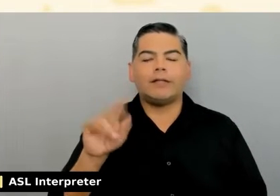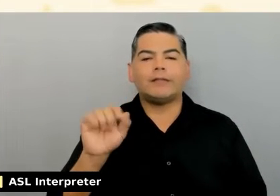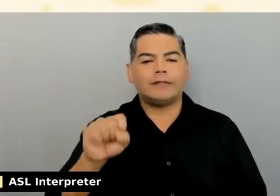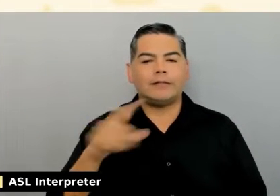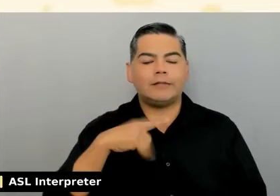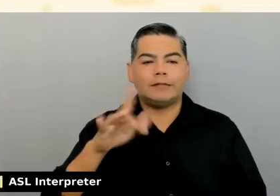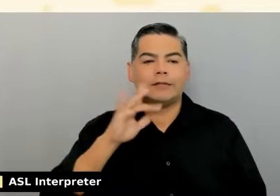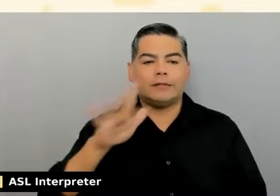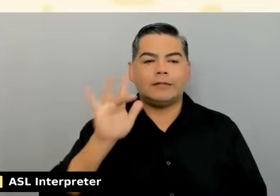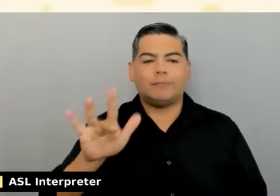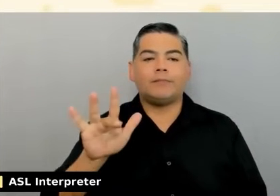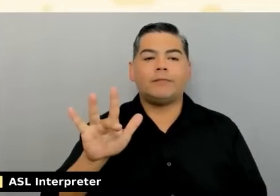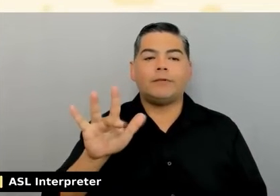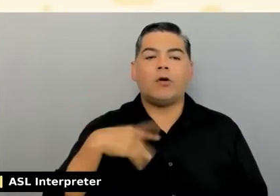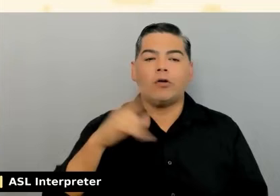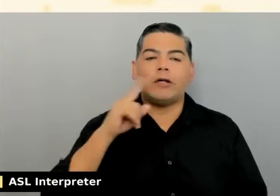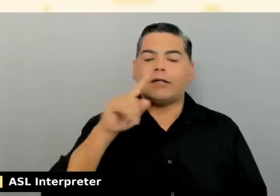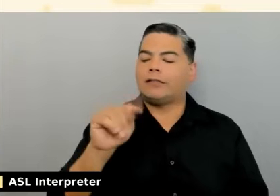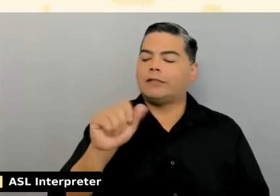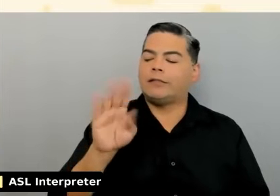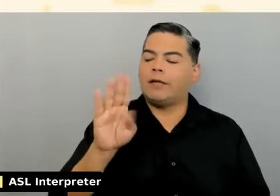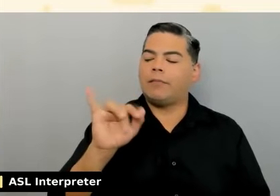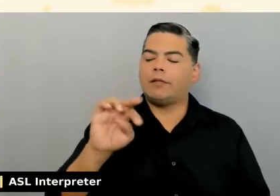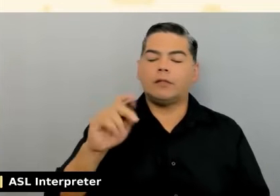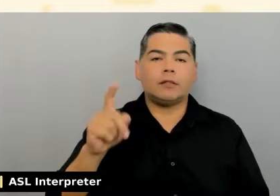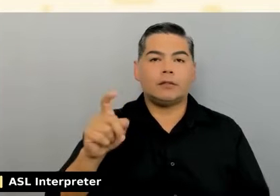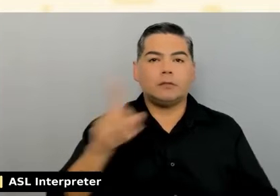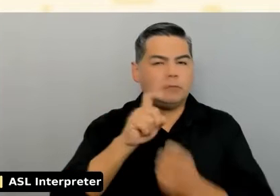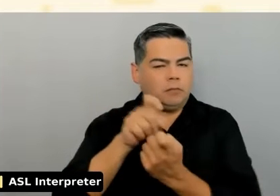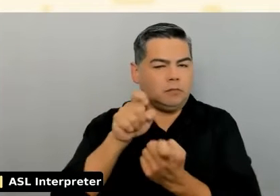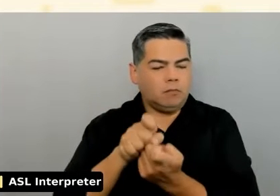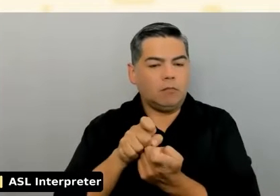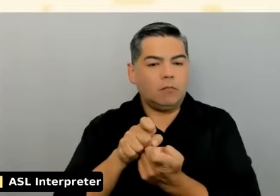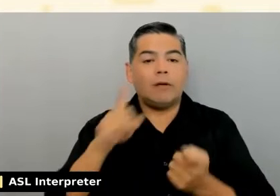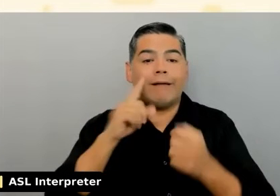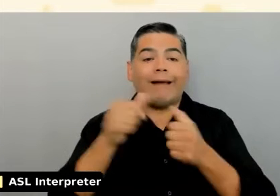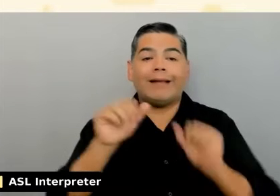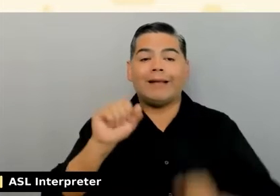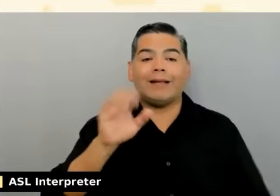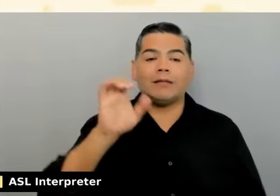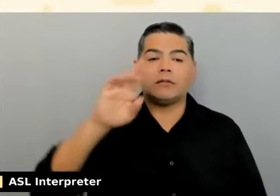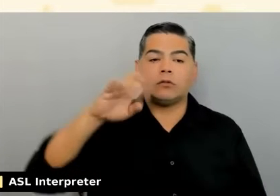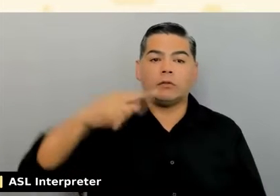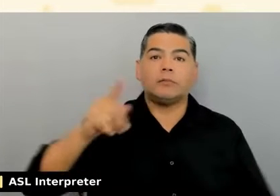or a negative tab index value is specified, or any scripts are defined,